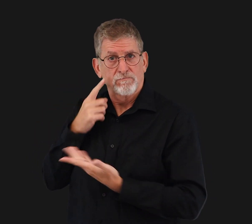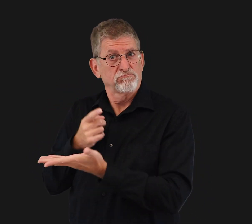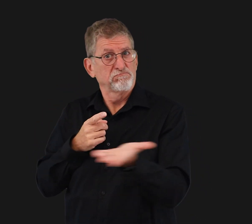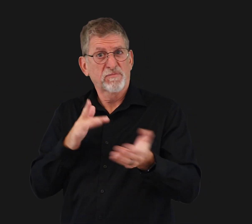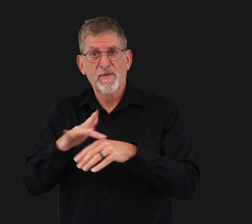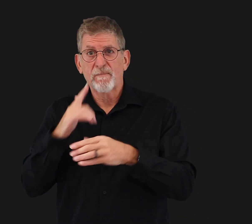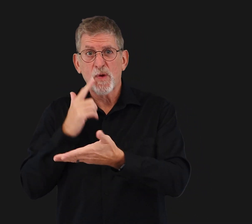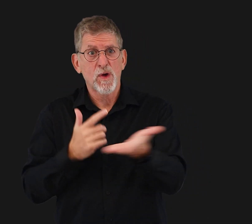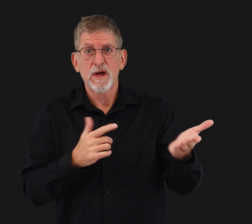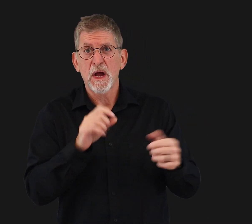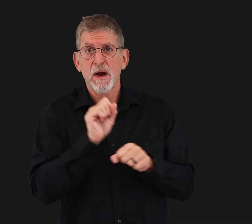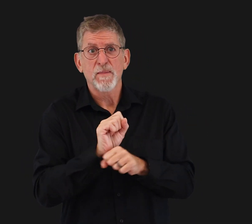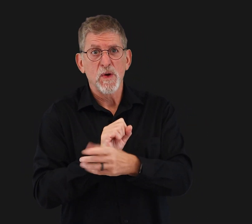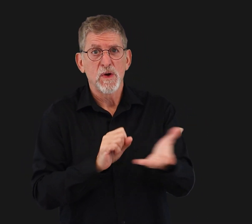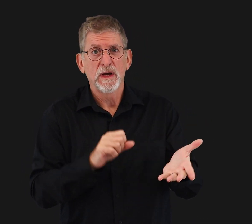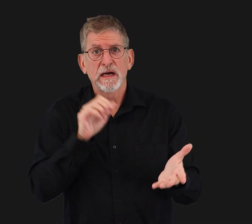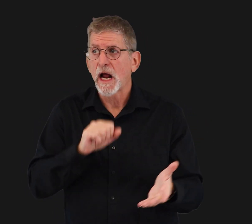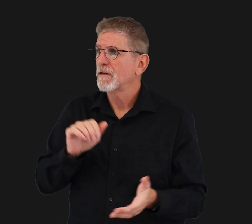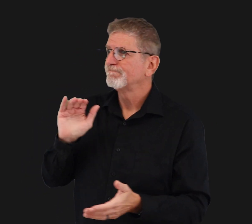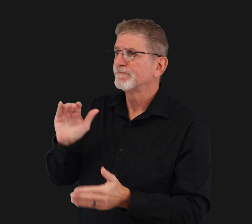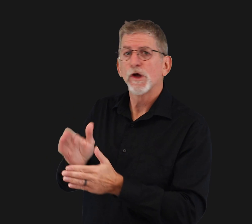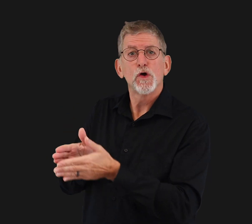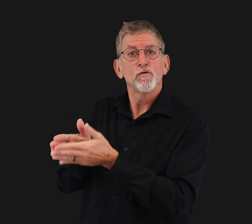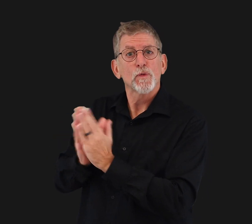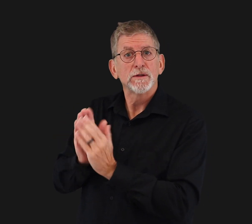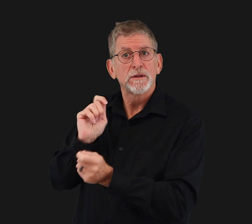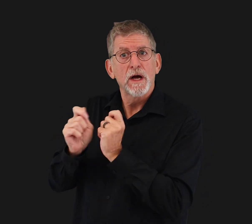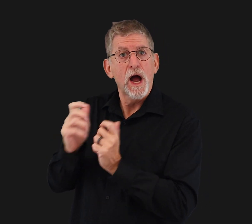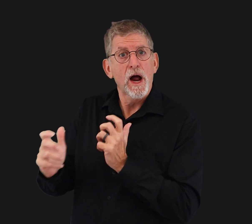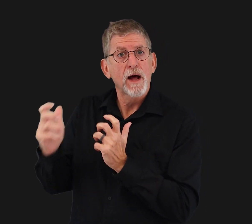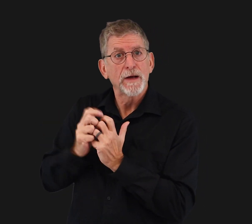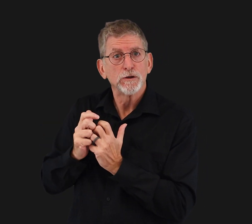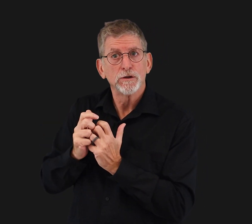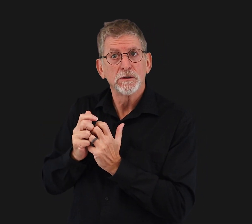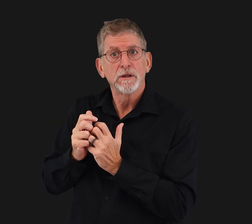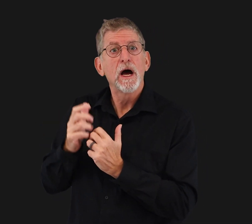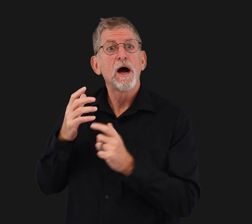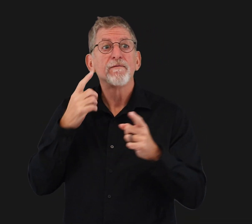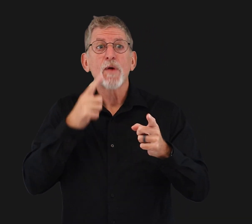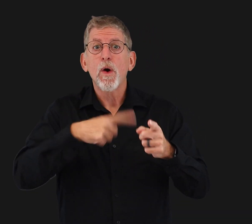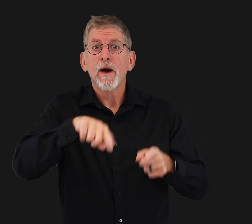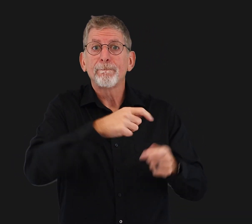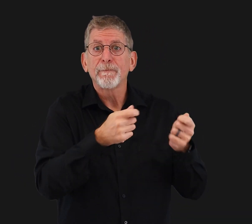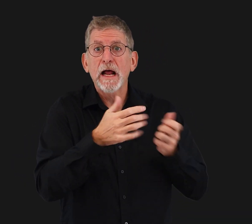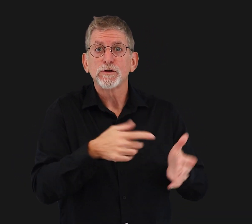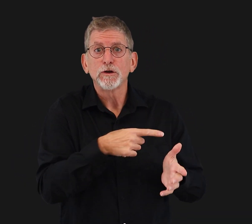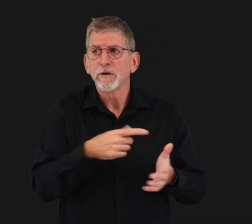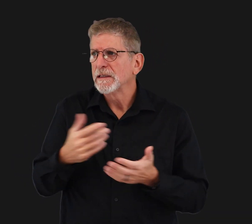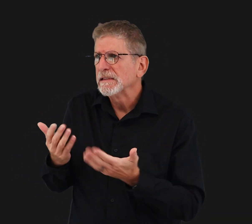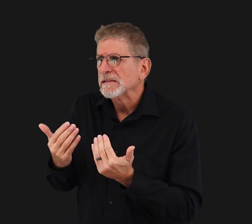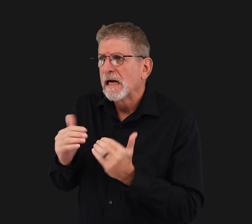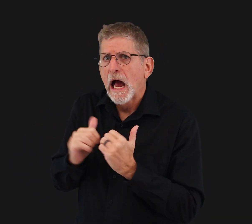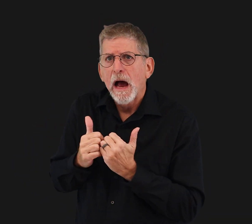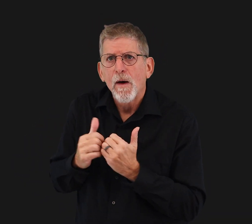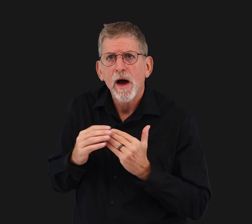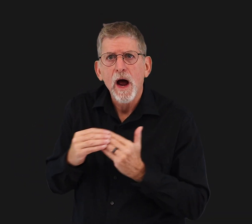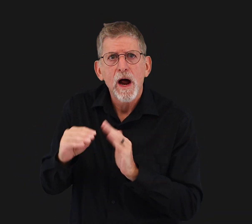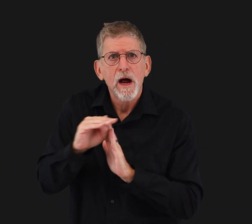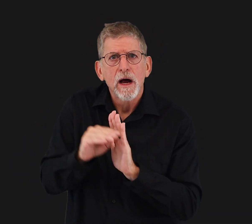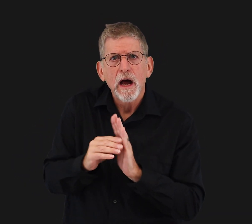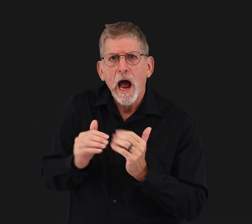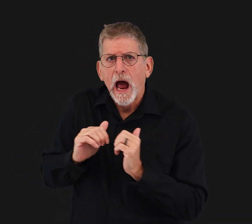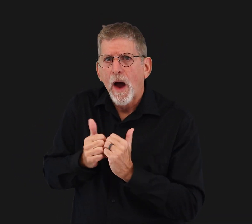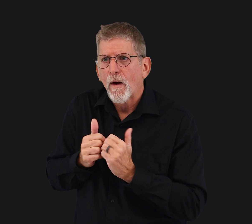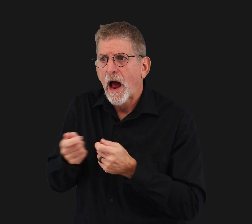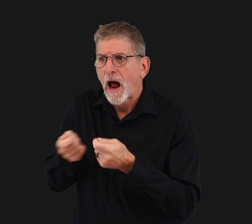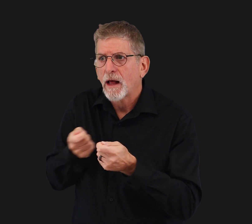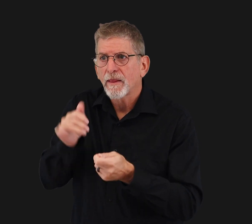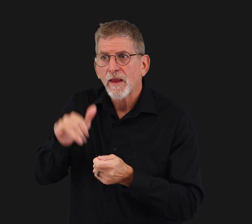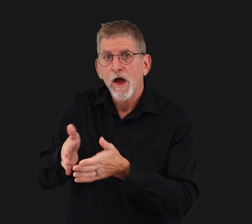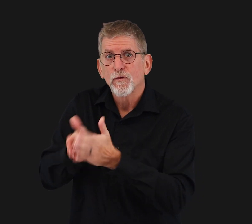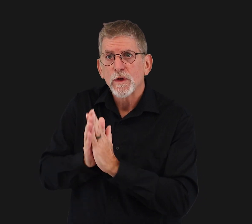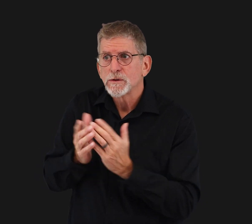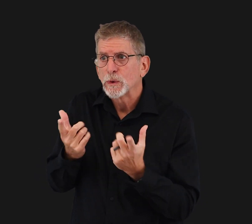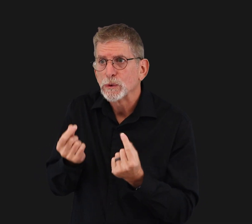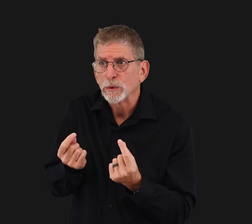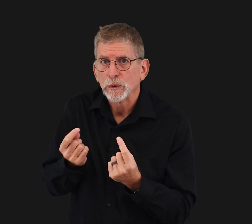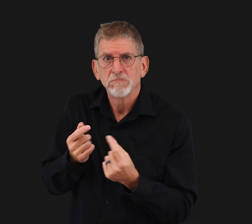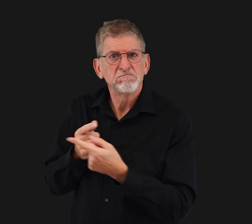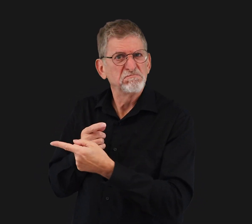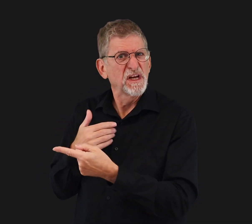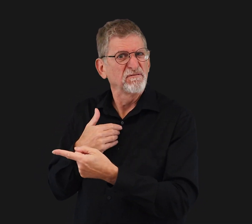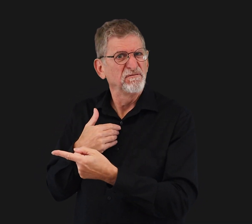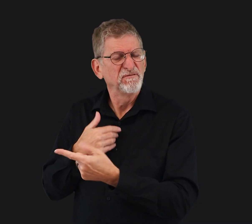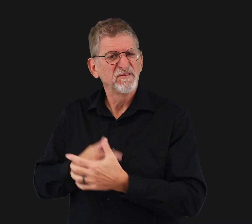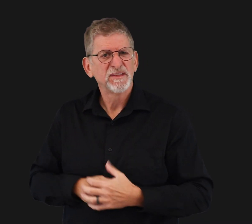for employees to request accommodations and for managers to get guidance on how to handle these requests.